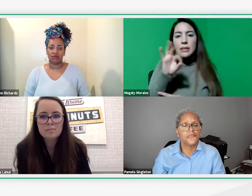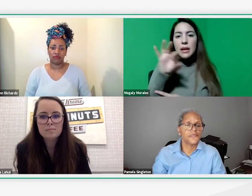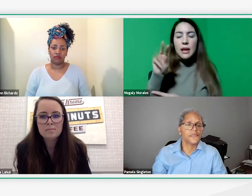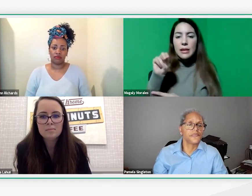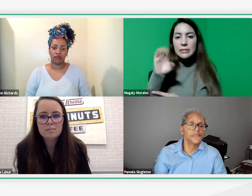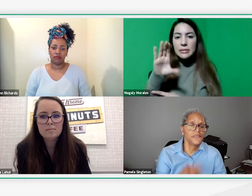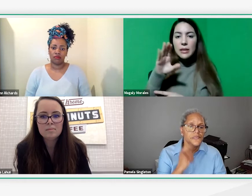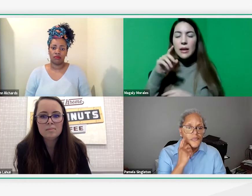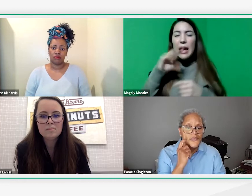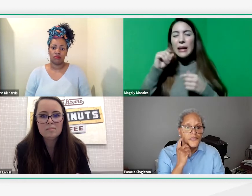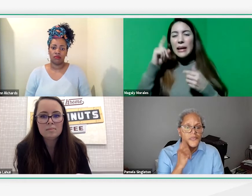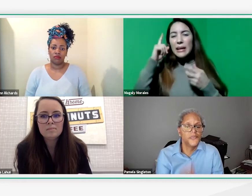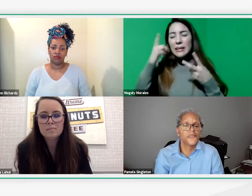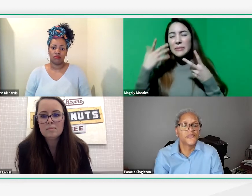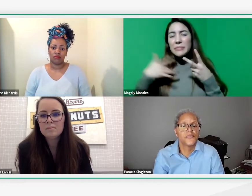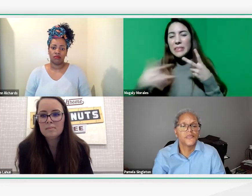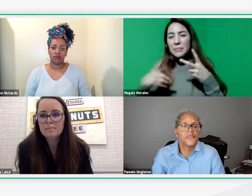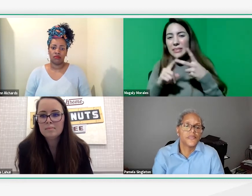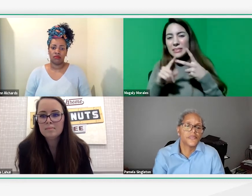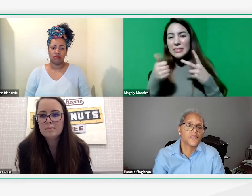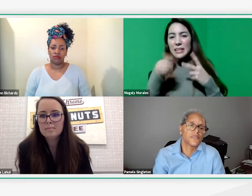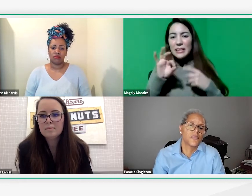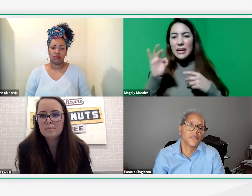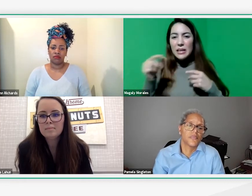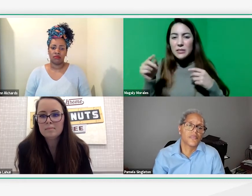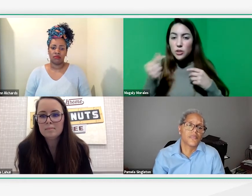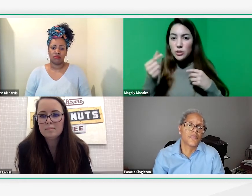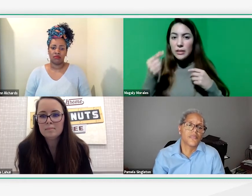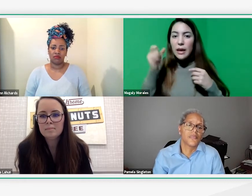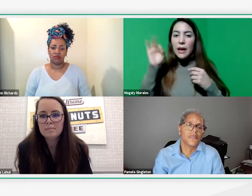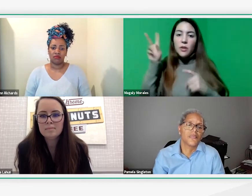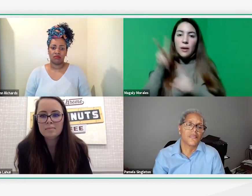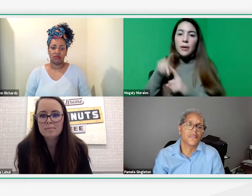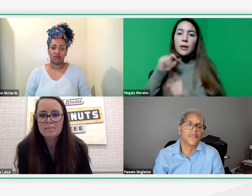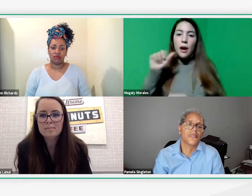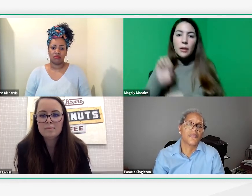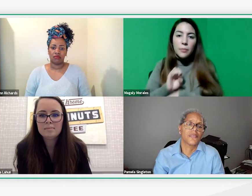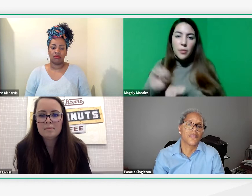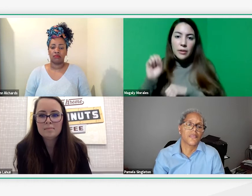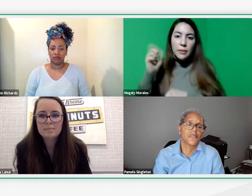which was used for other reasons. Typically you'll see the 1099-G